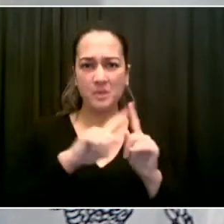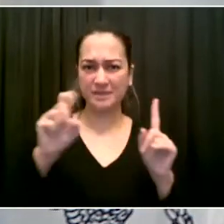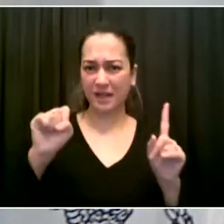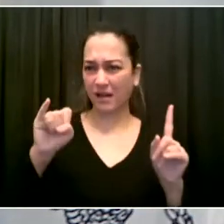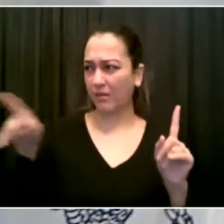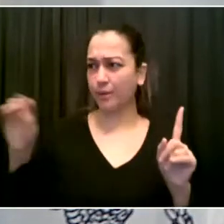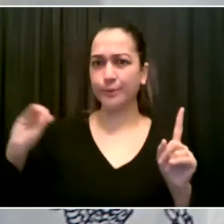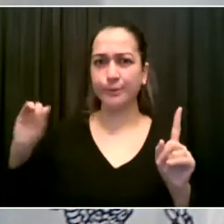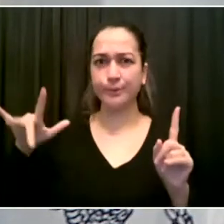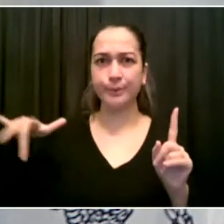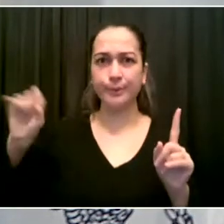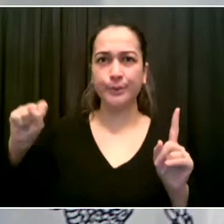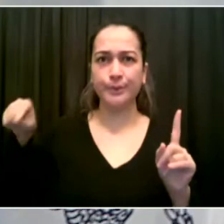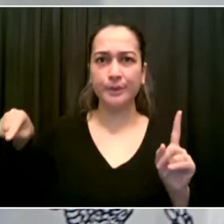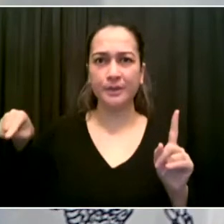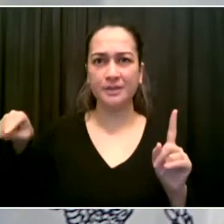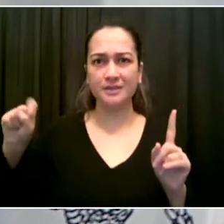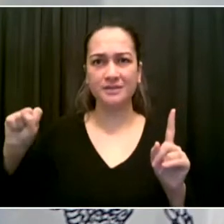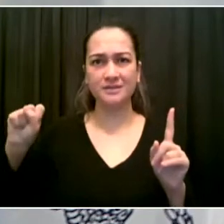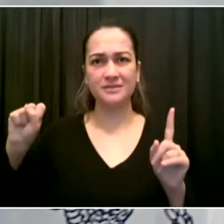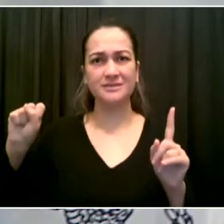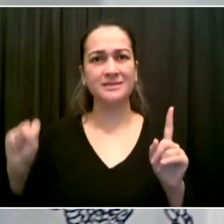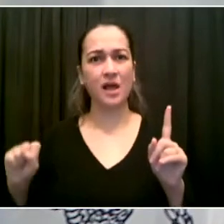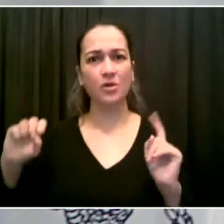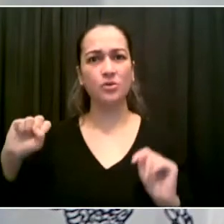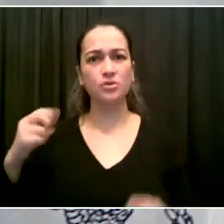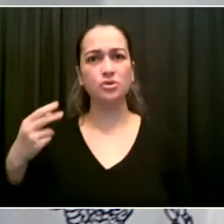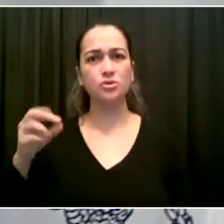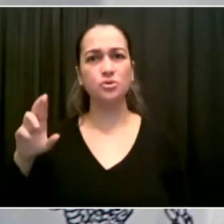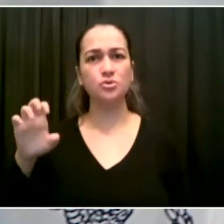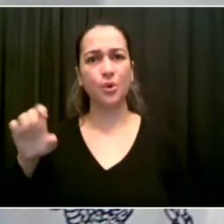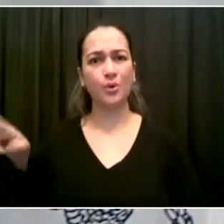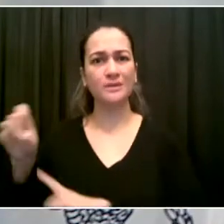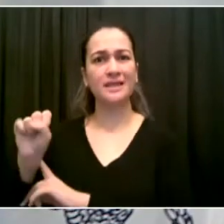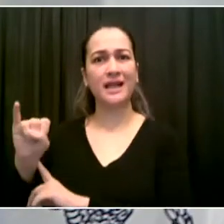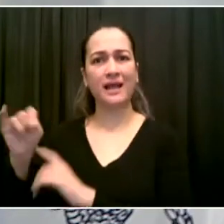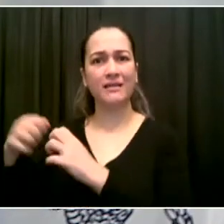A NEW VACCINATION SITE CANANTA STTN E